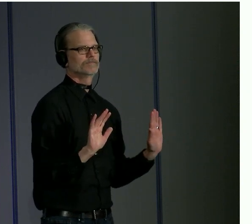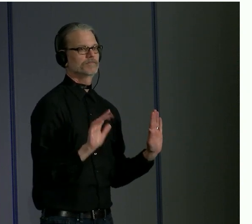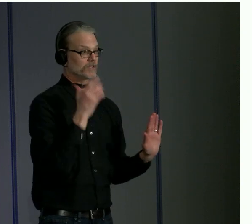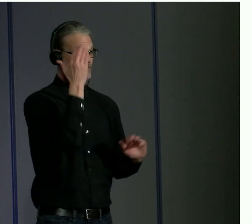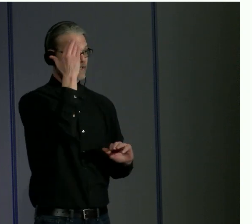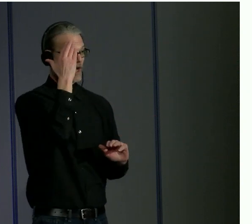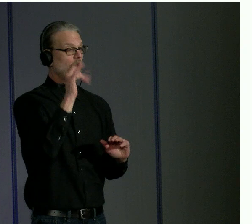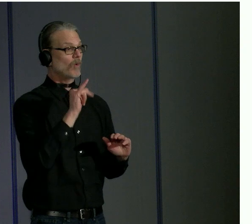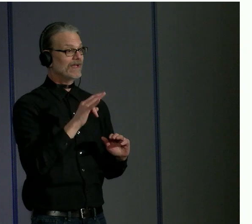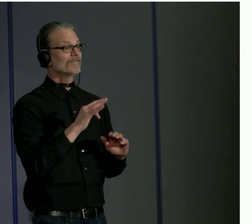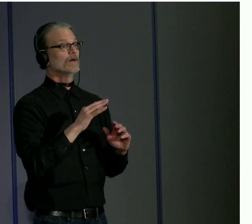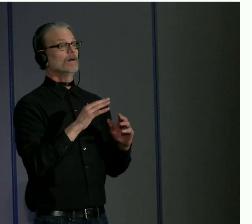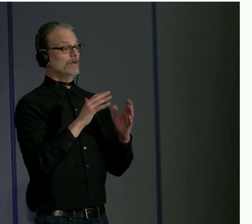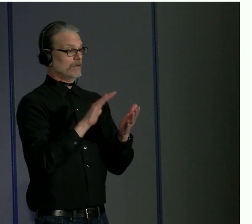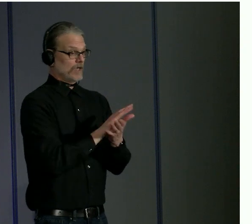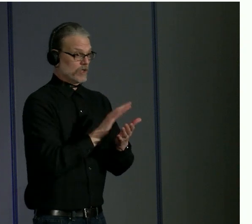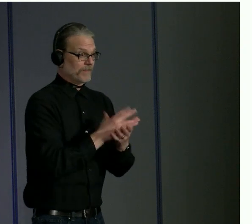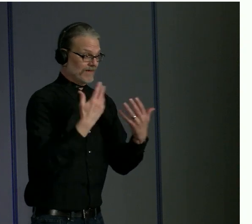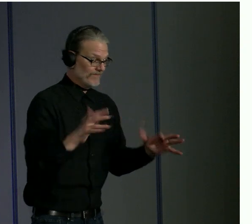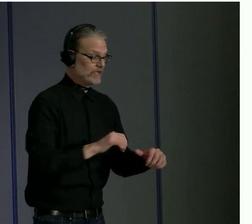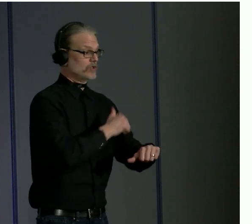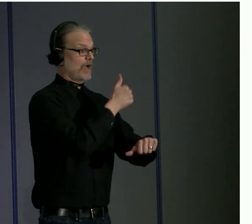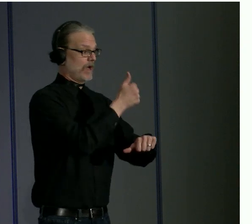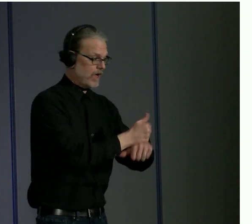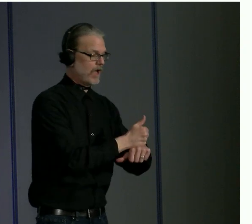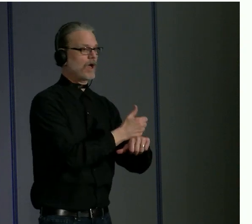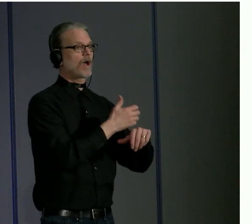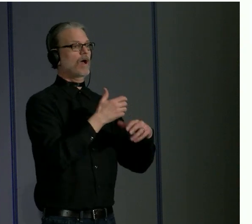after the fact, and you start modifying your PDF, you have to do it all over again.